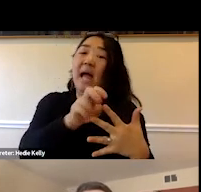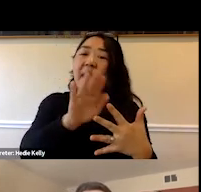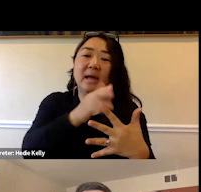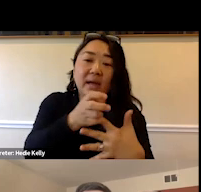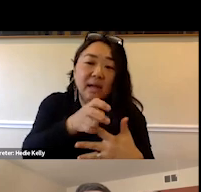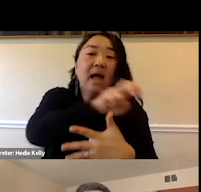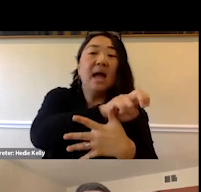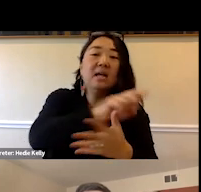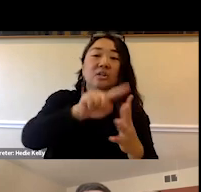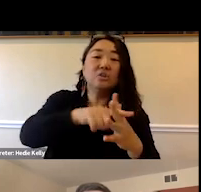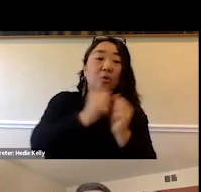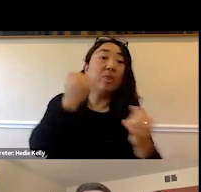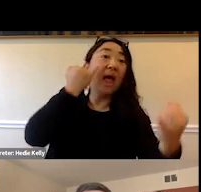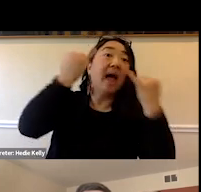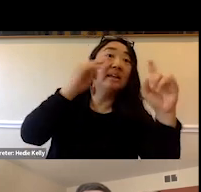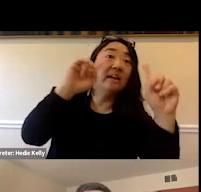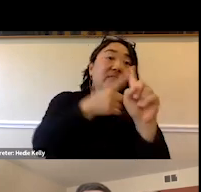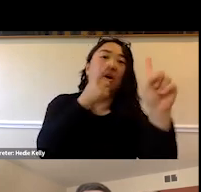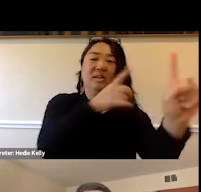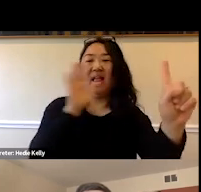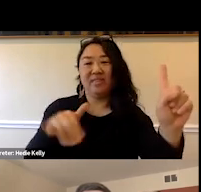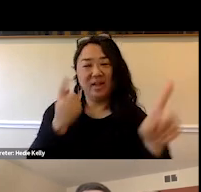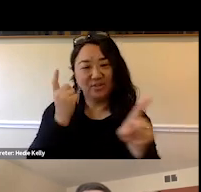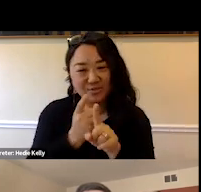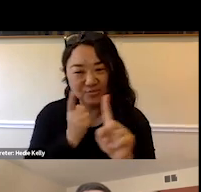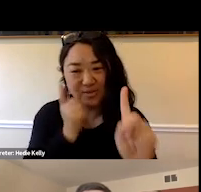And if you can start there, that's the right point.